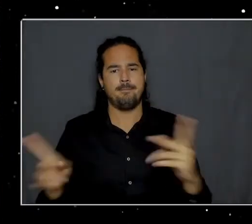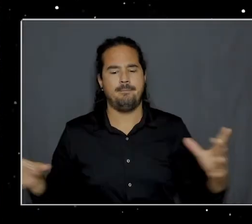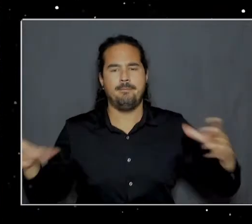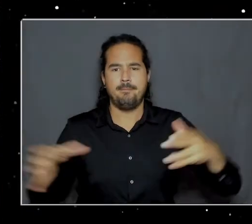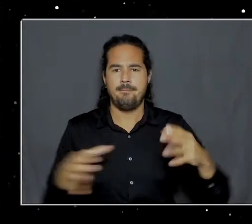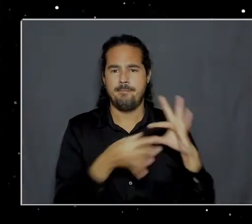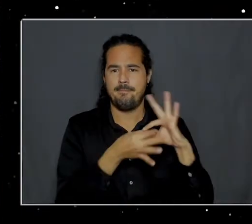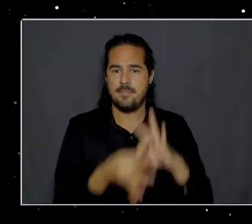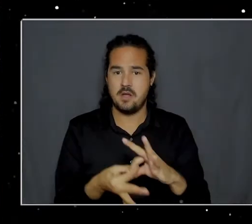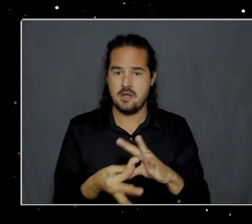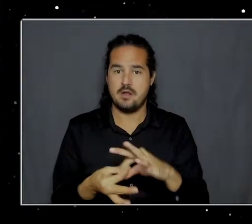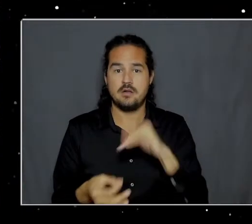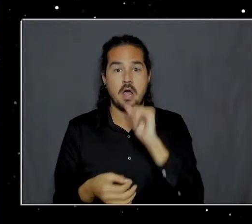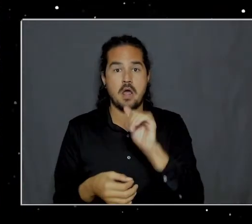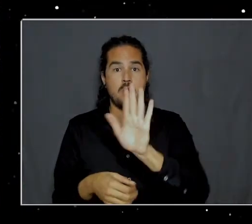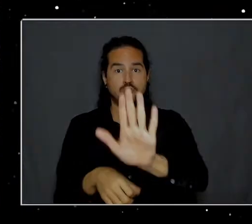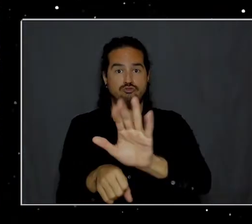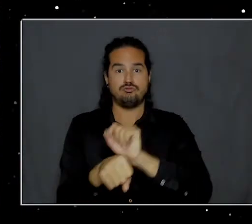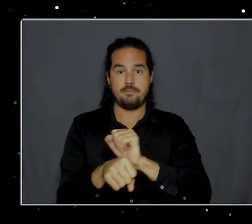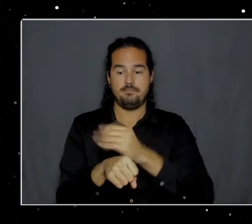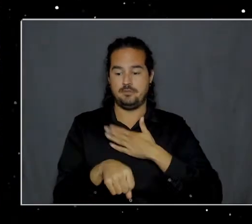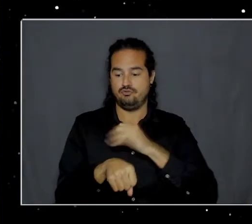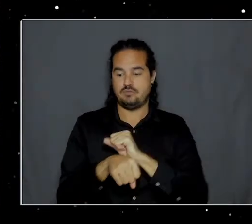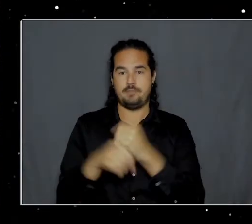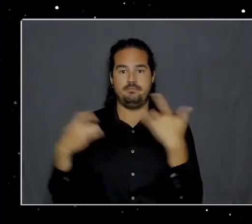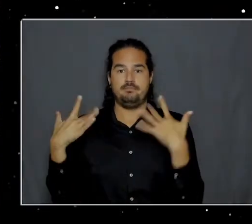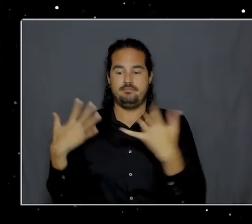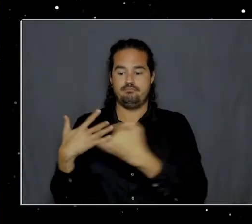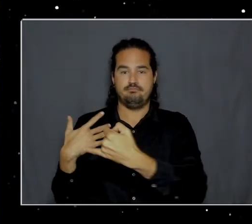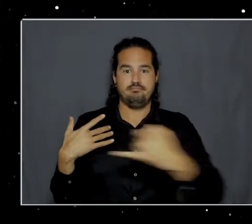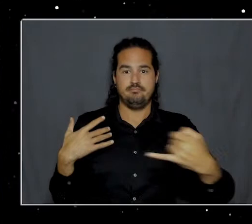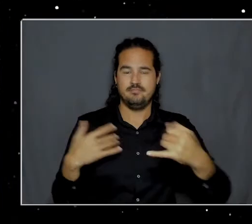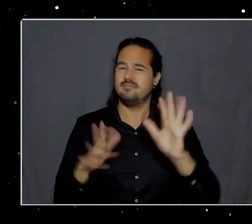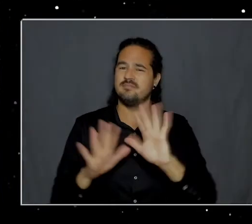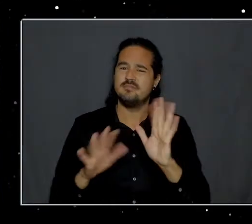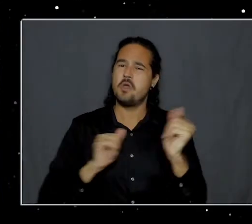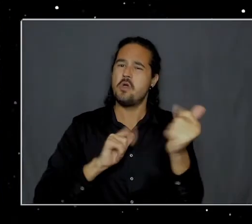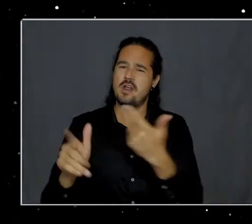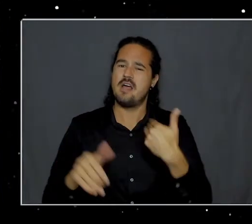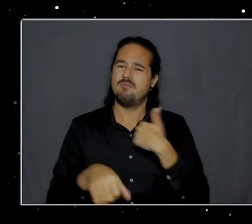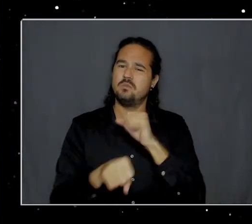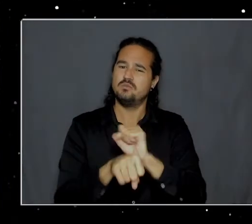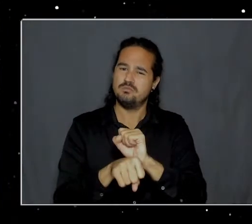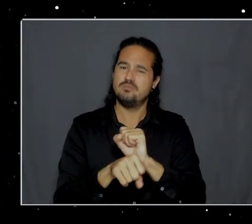ALL OF US NEEDS TO TAKE RESPONSIBILITY TO CO-CREATE A